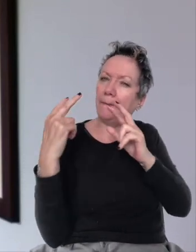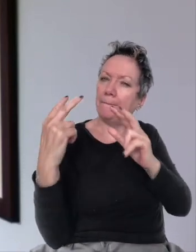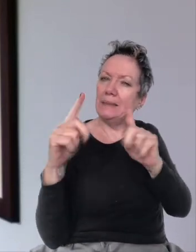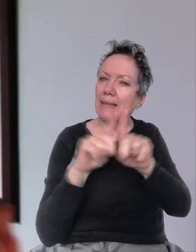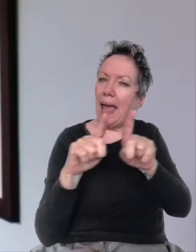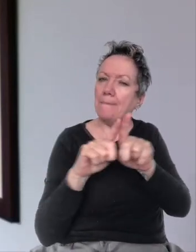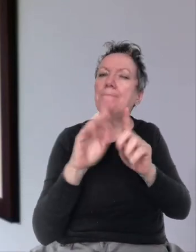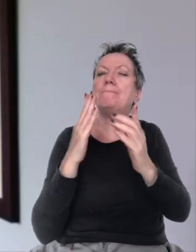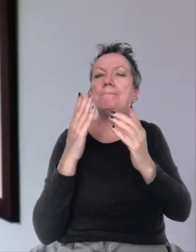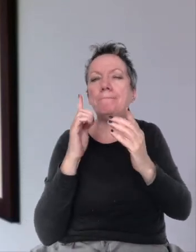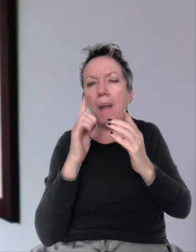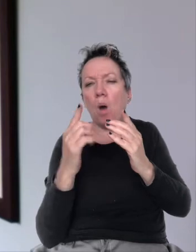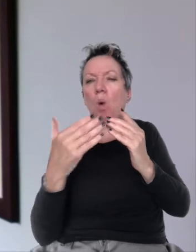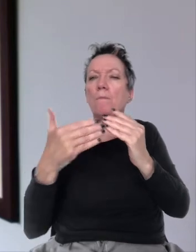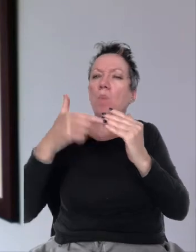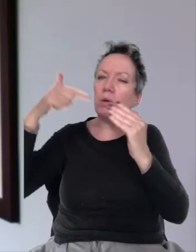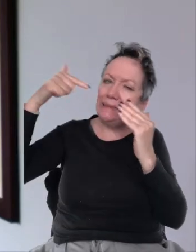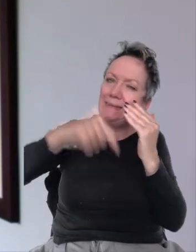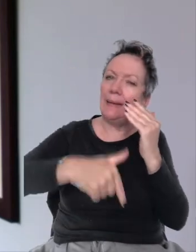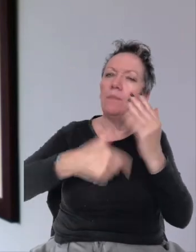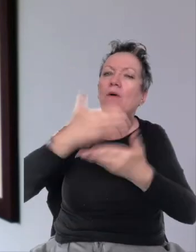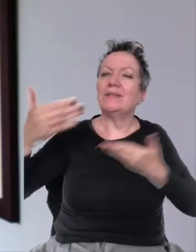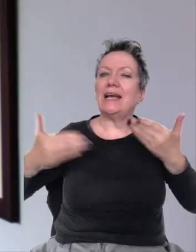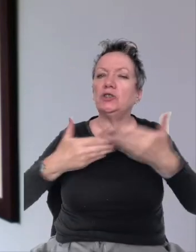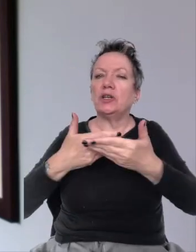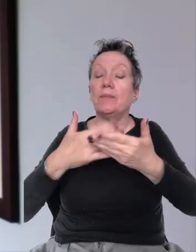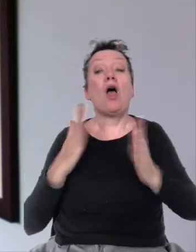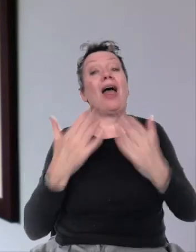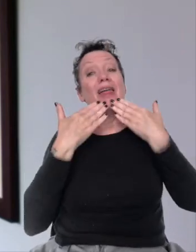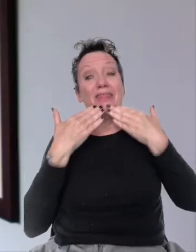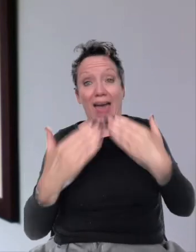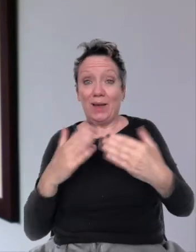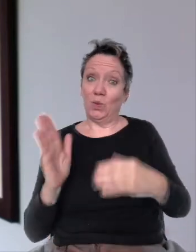So I'd like to say a big thank you to Cinzia and Ellie and Rob and